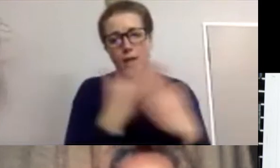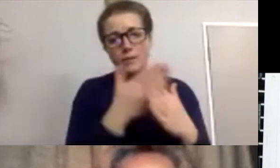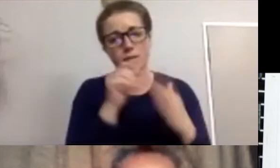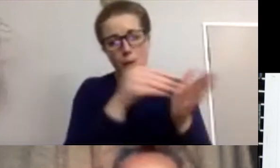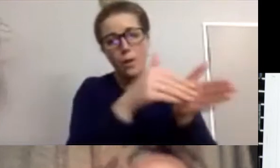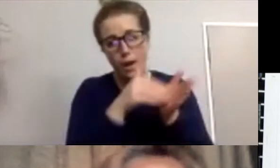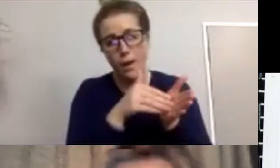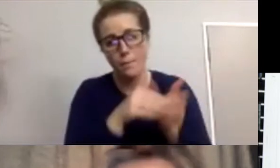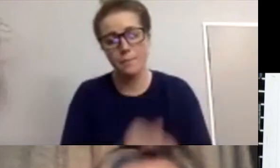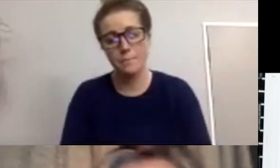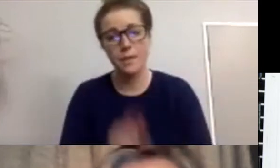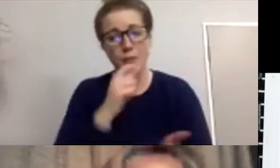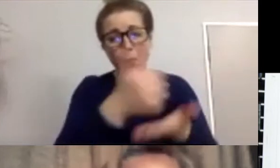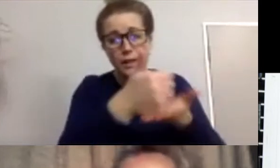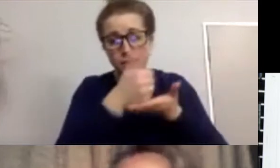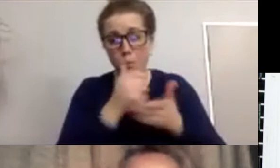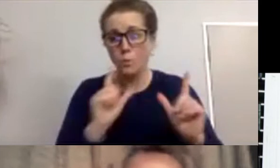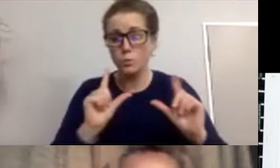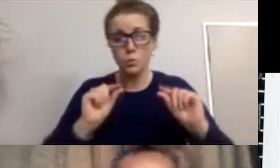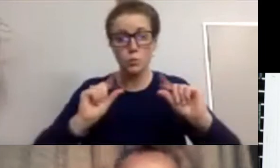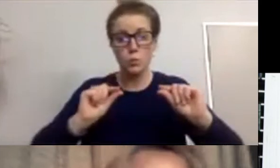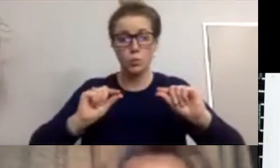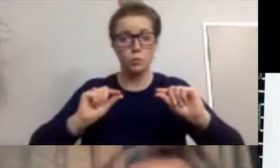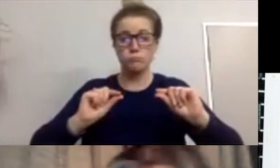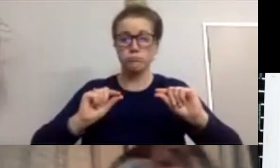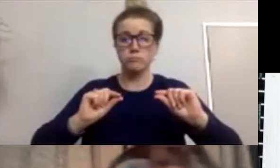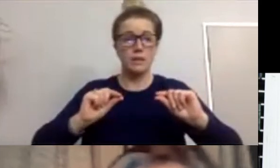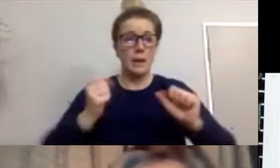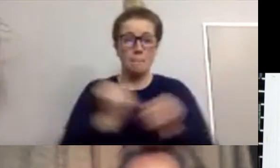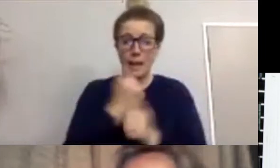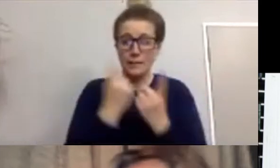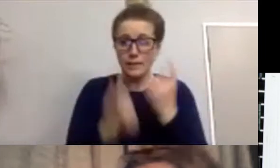They will support you to make things happen.